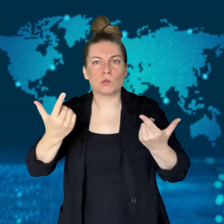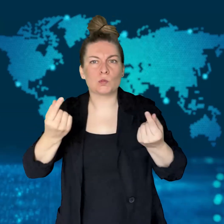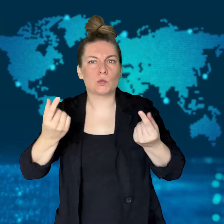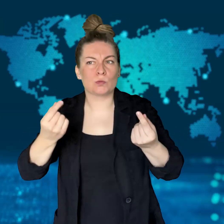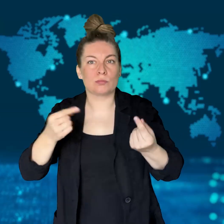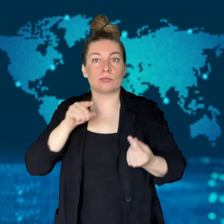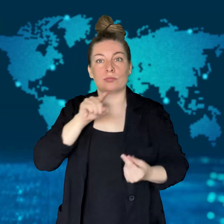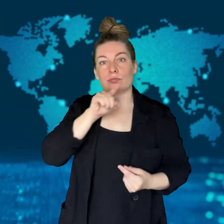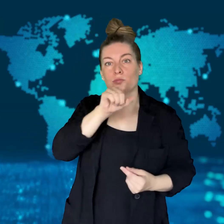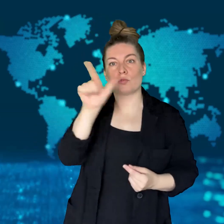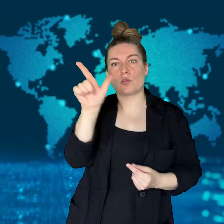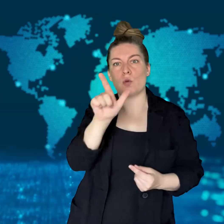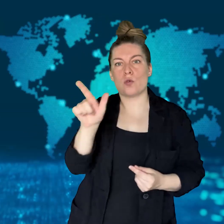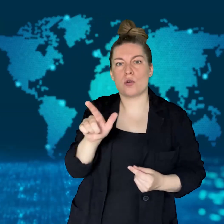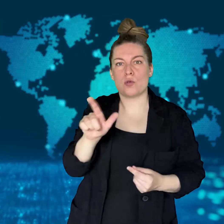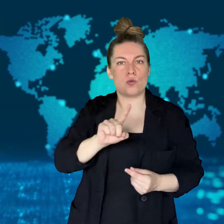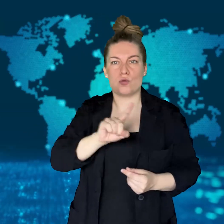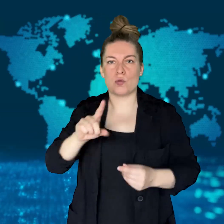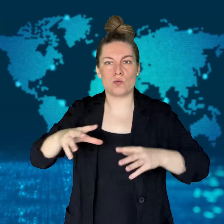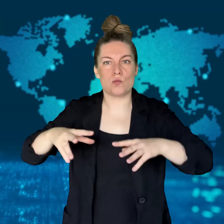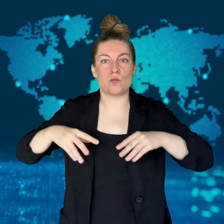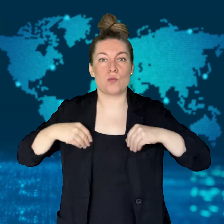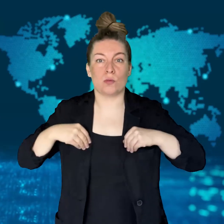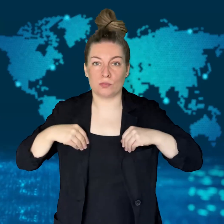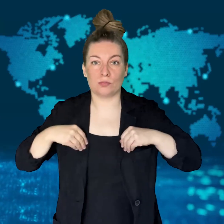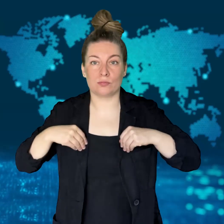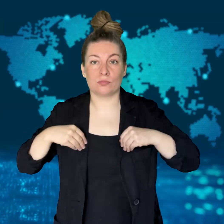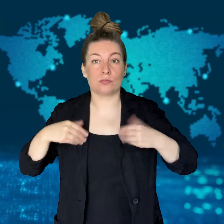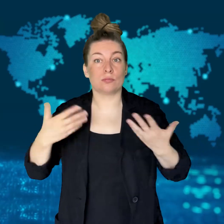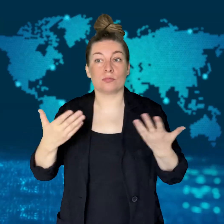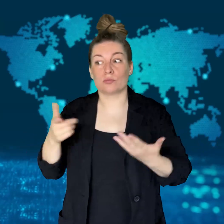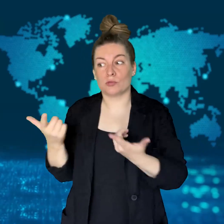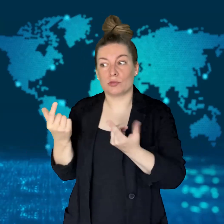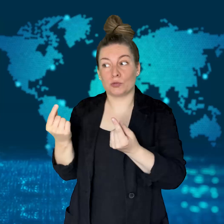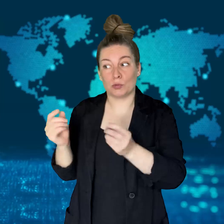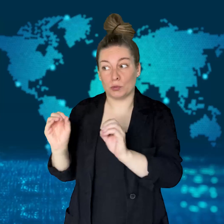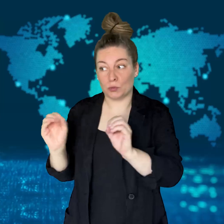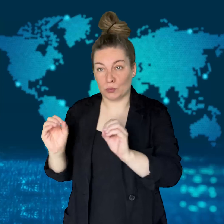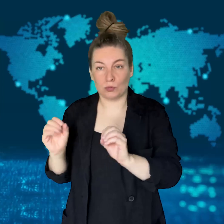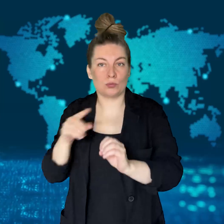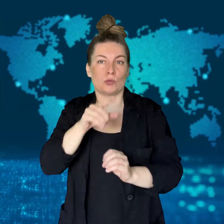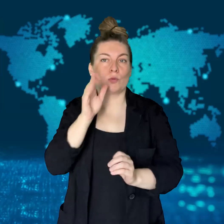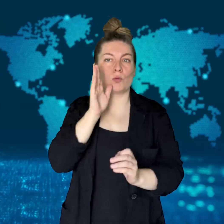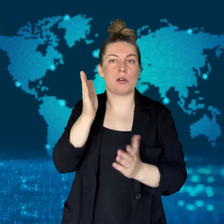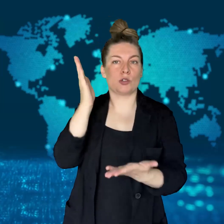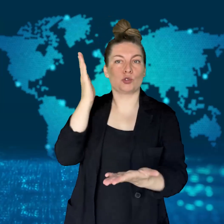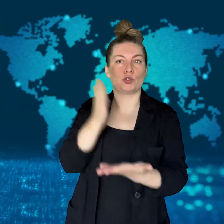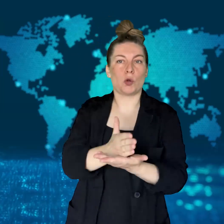Following South Korea's announcement that it would take "unbearable"